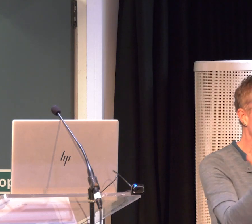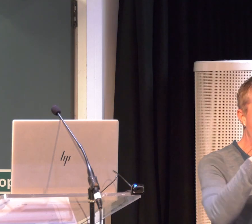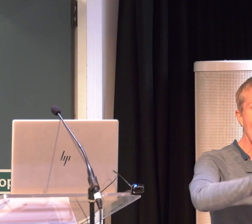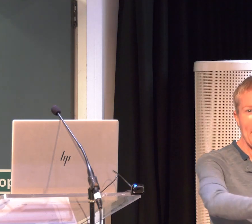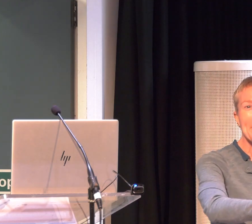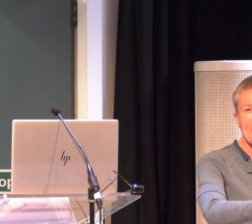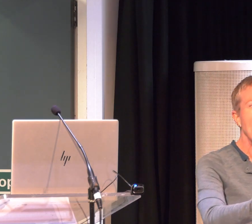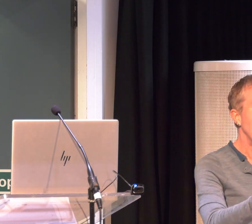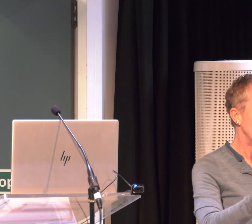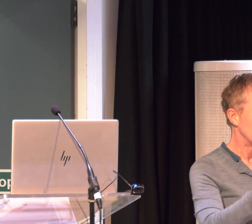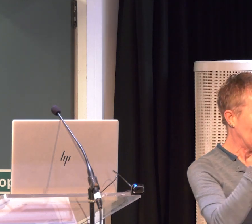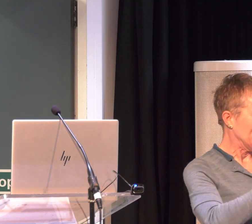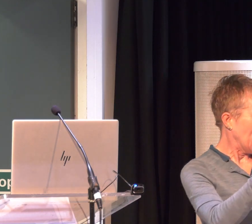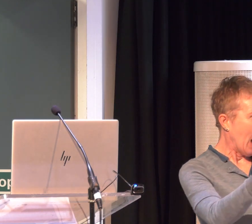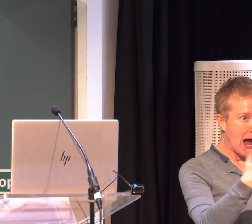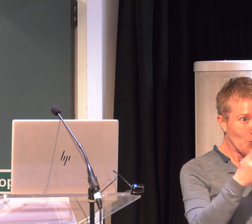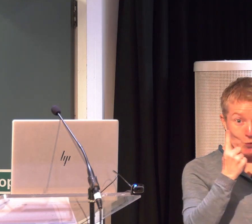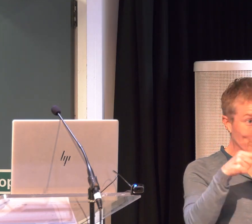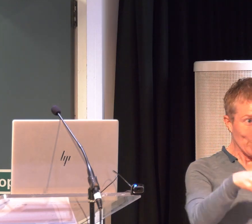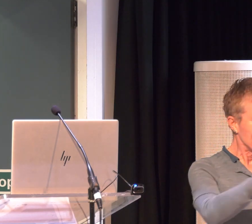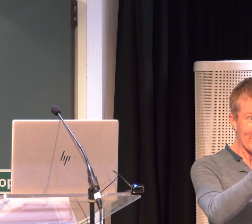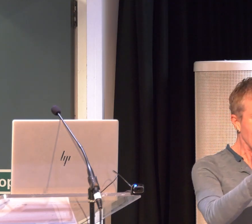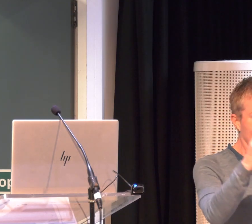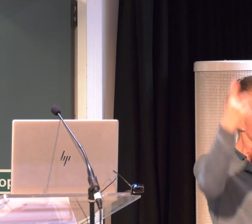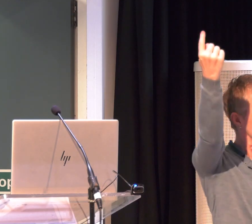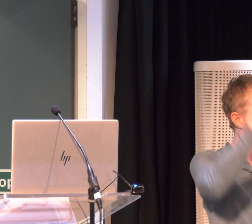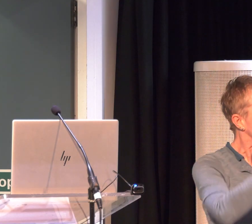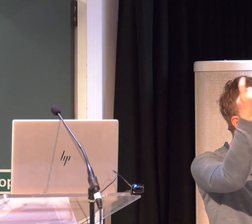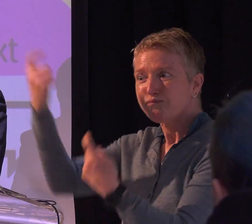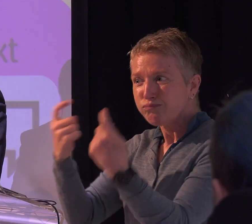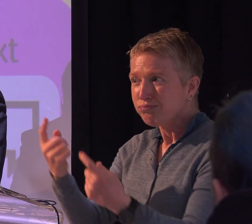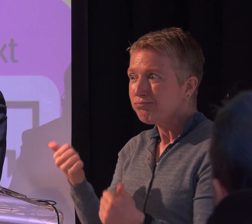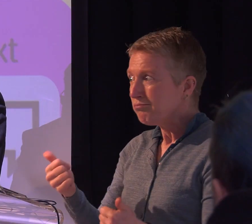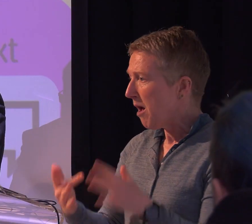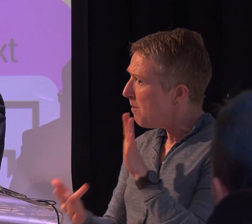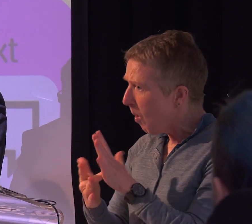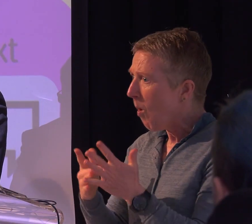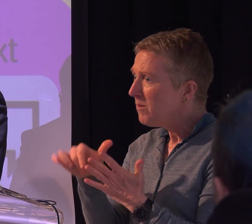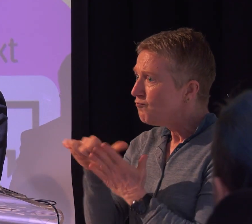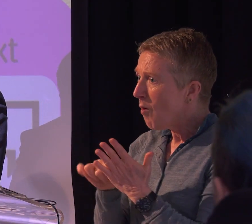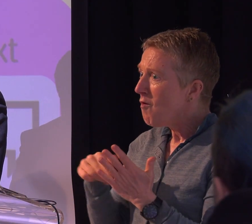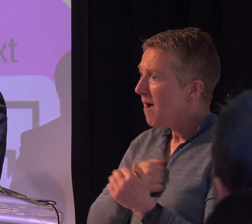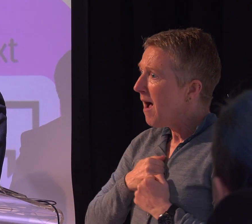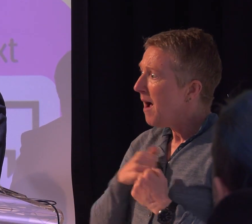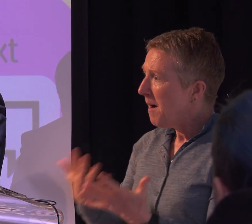Great to see you here for an important programme today. Before I say a few more words about the university,